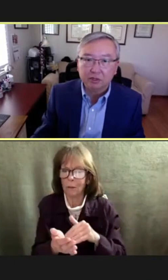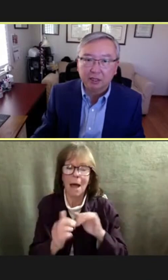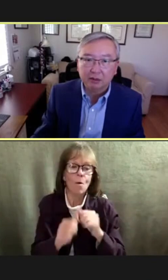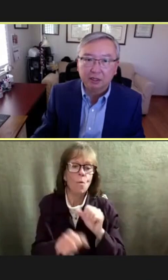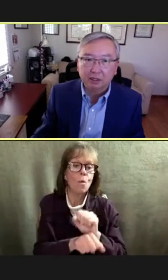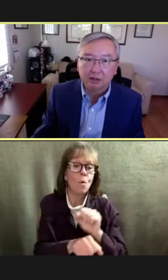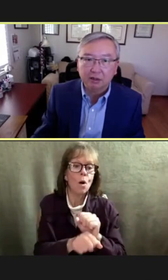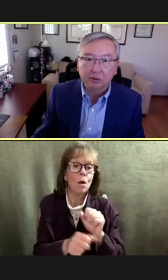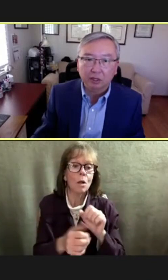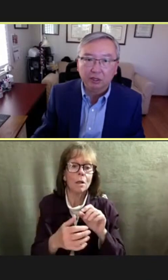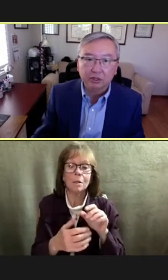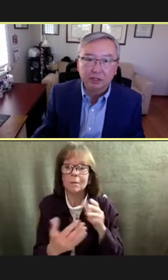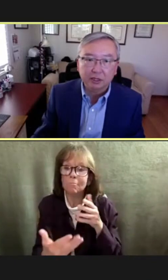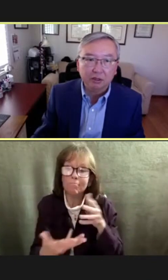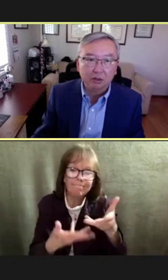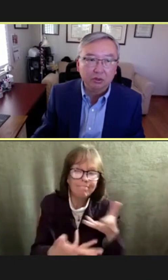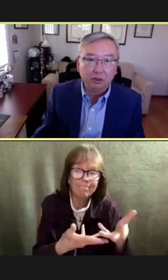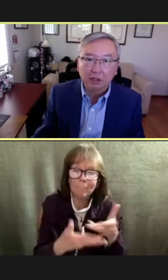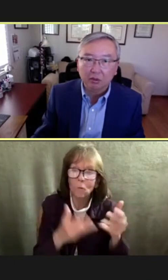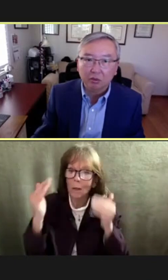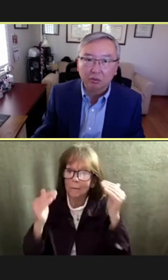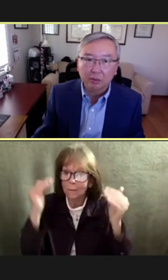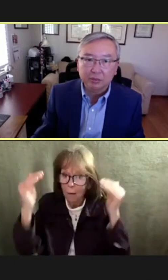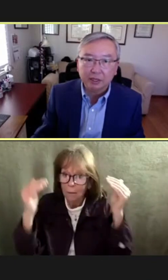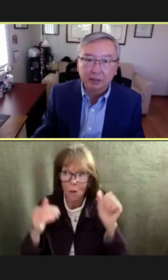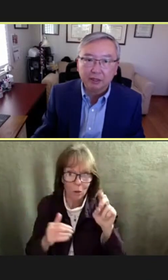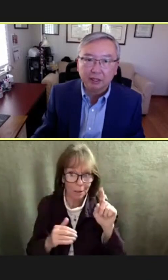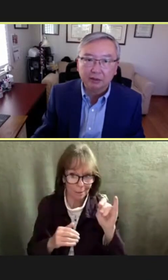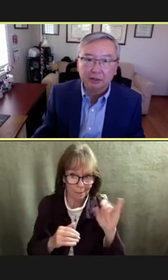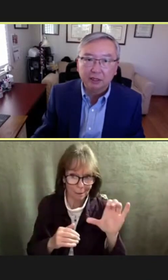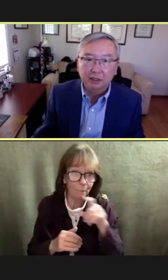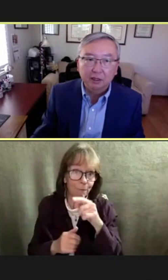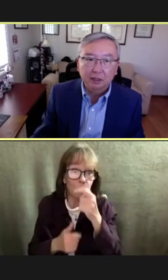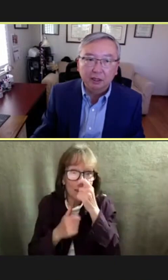And if you're interested, go to our website or